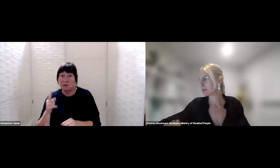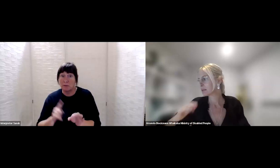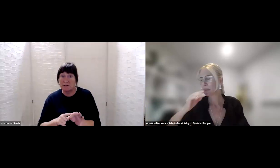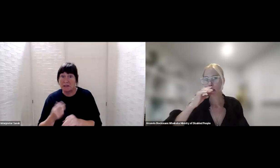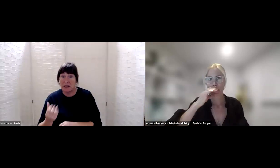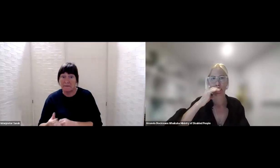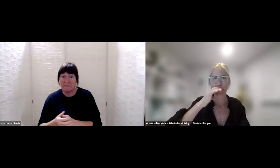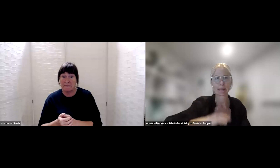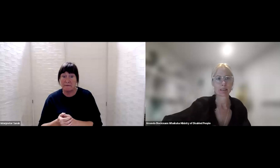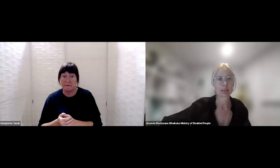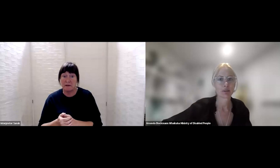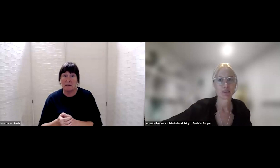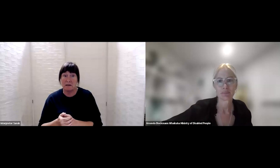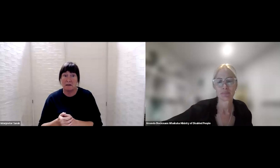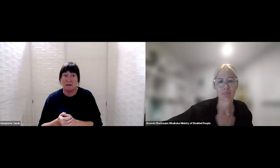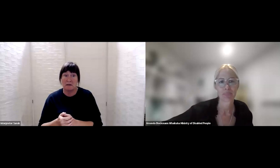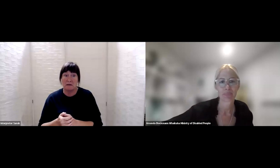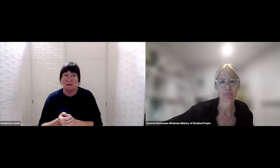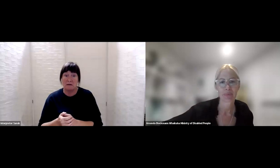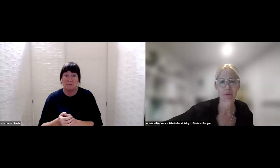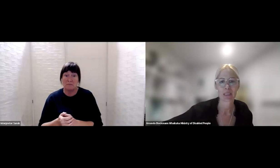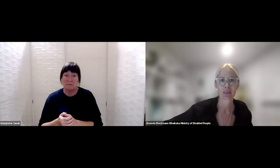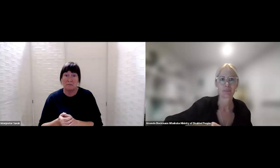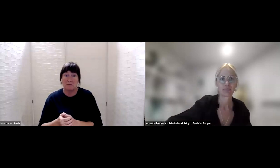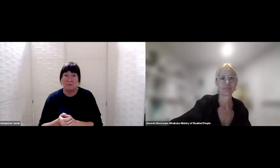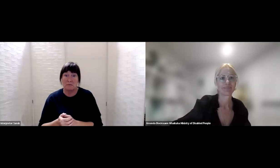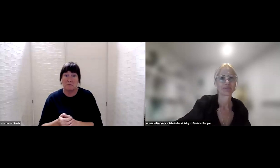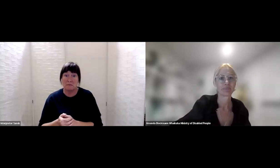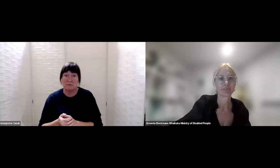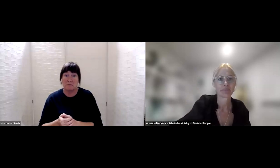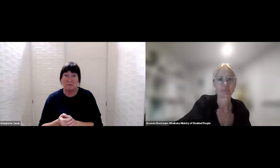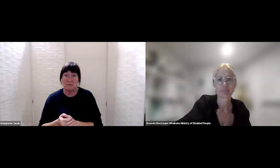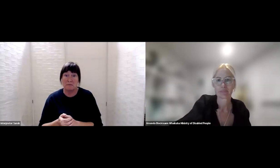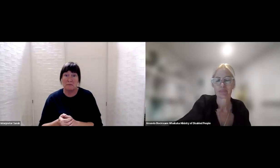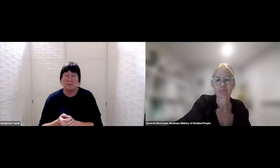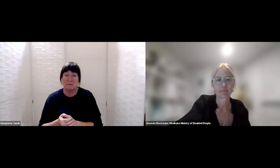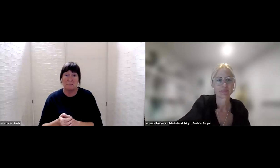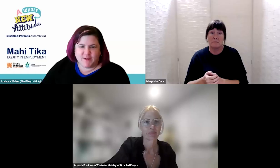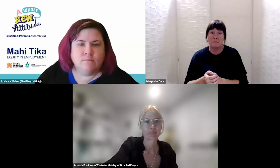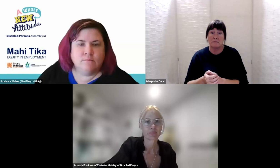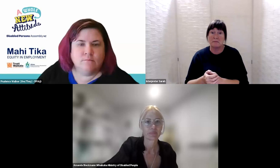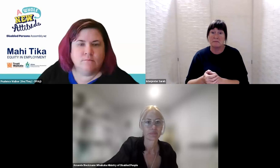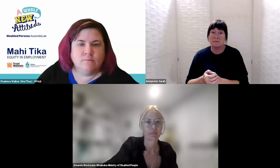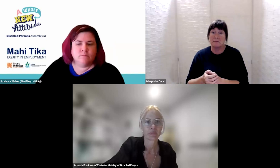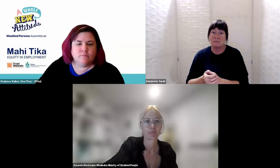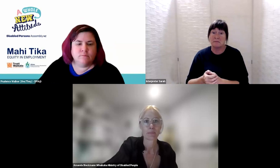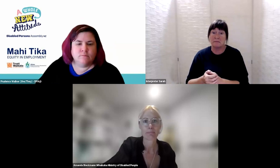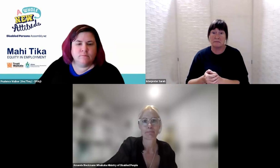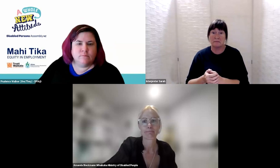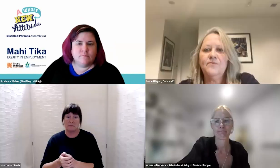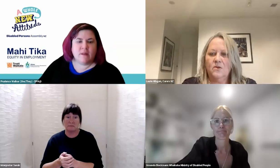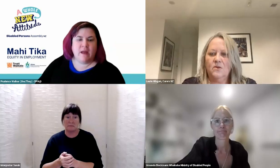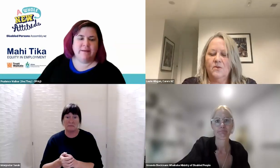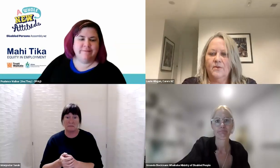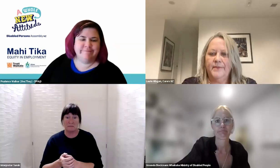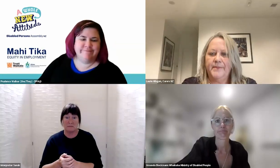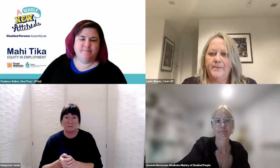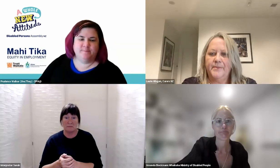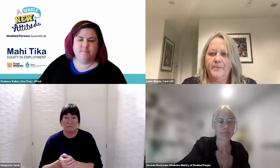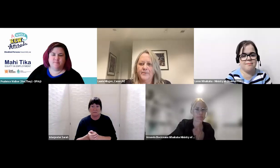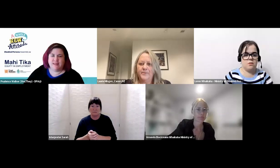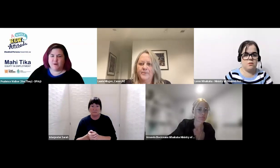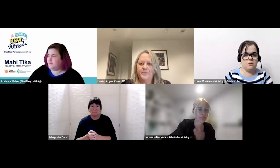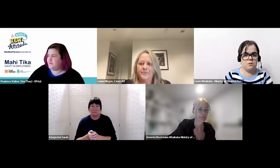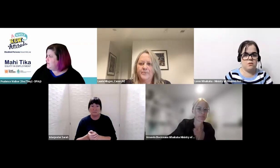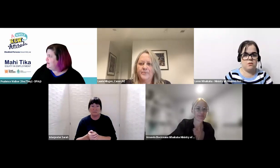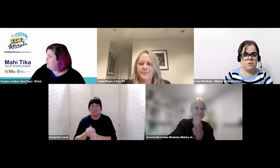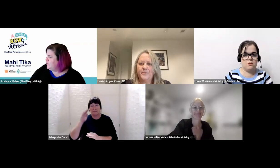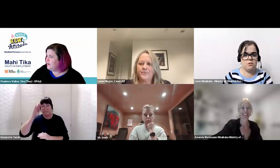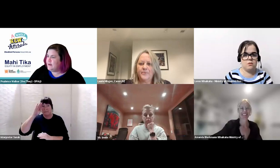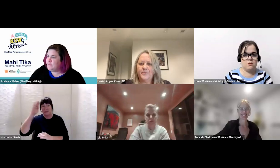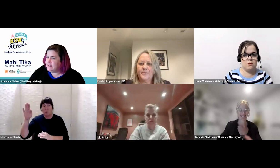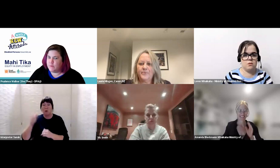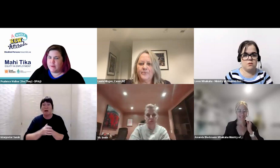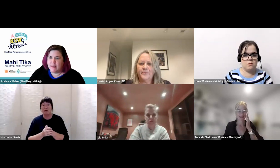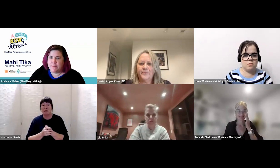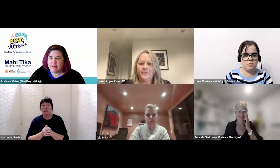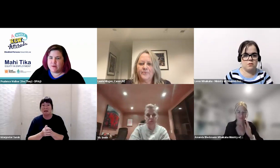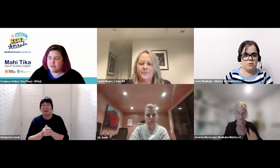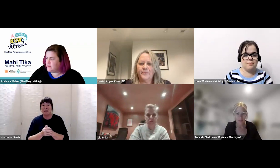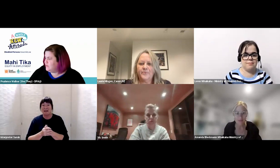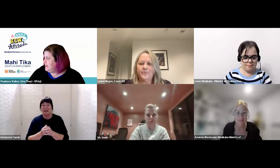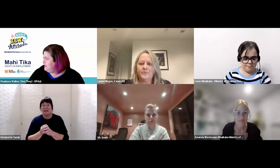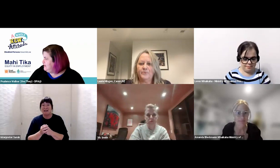Kia ora, just waiting for me to be back on screen.